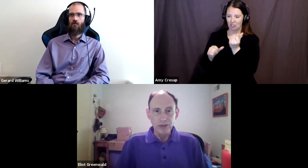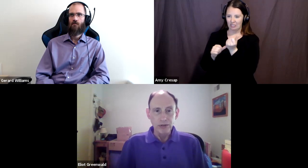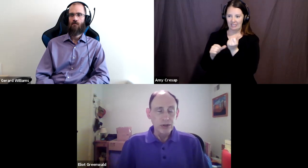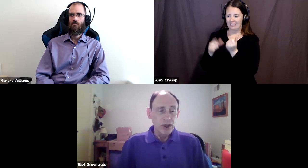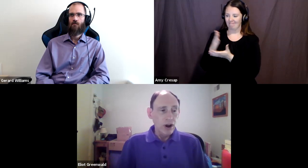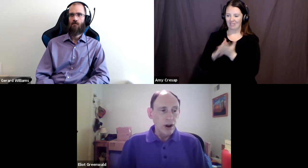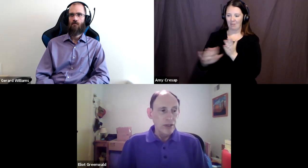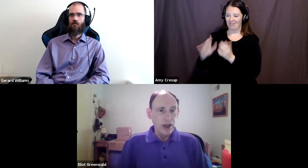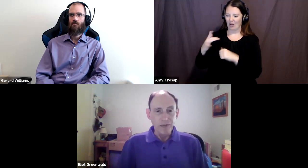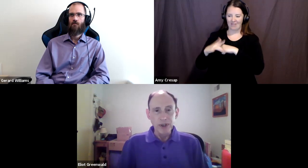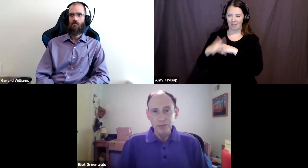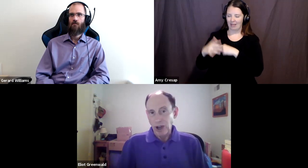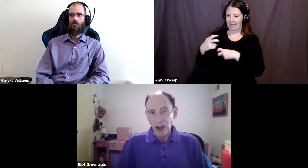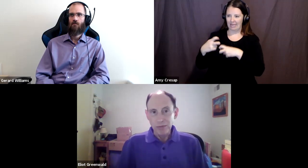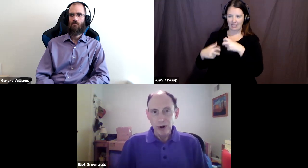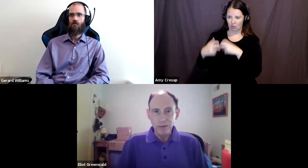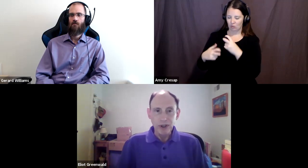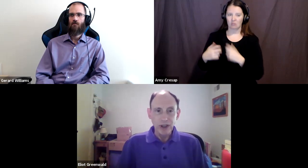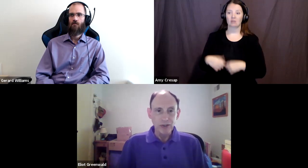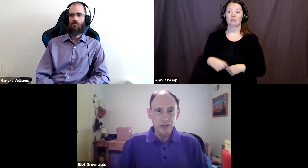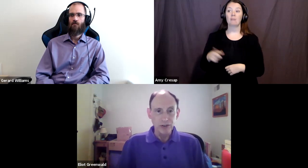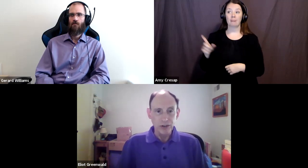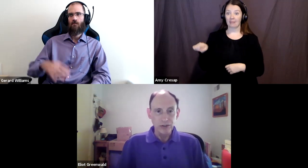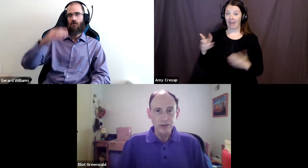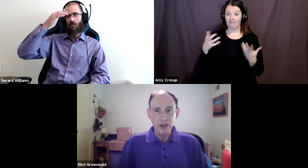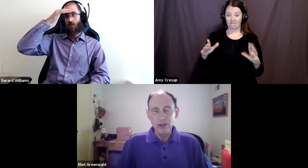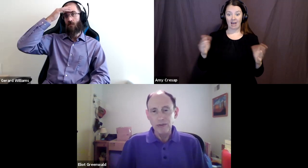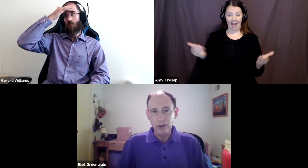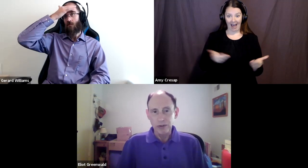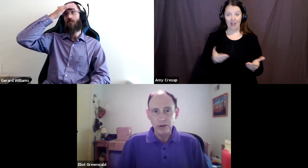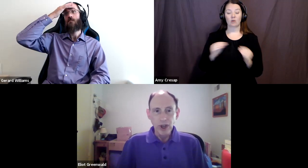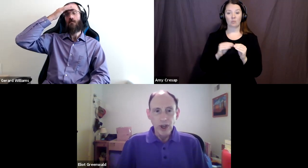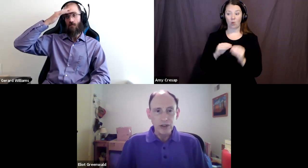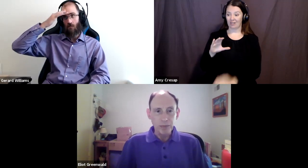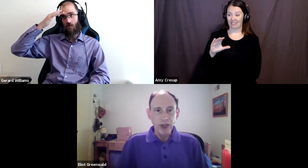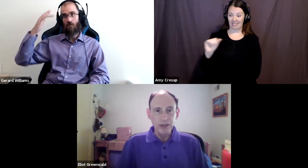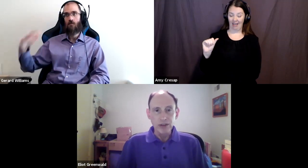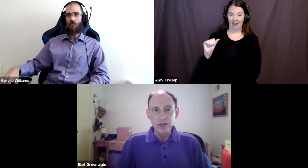issues, think have been able to hire more communication assistants and also expanded